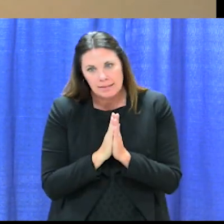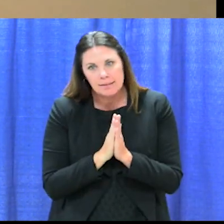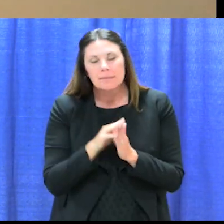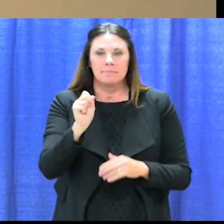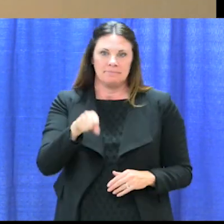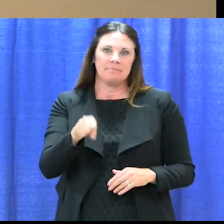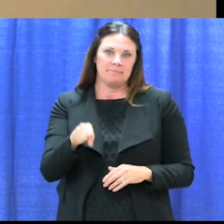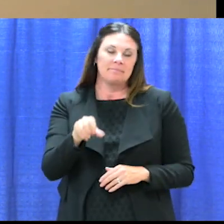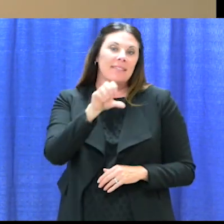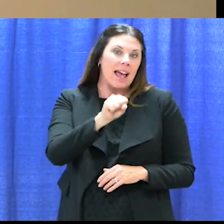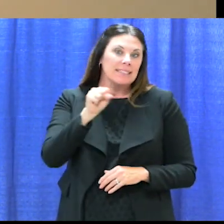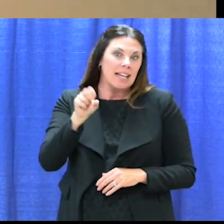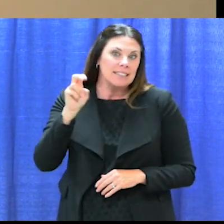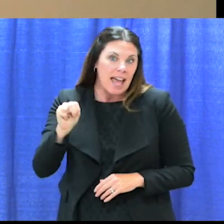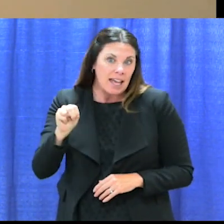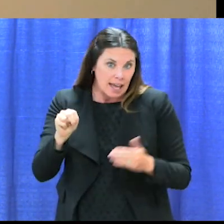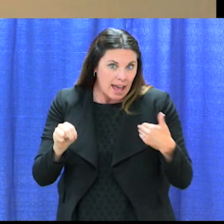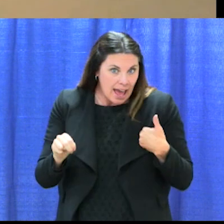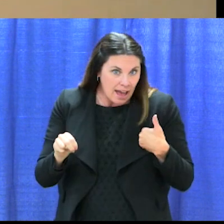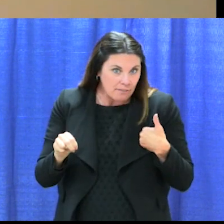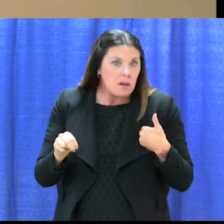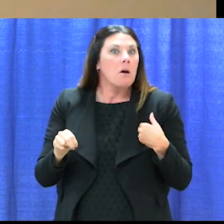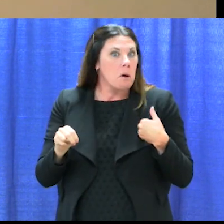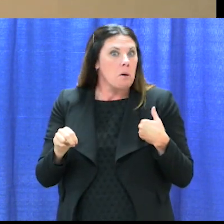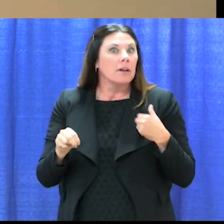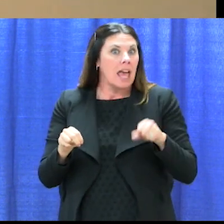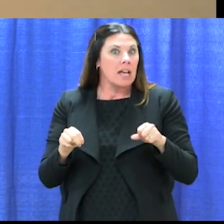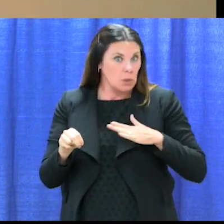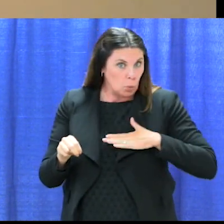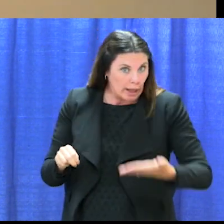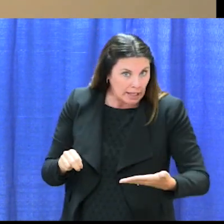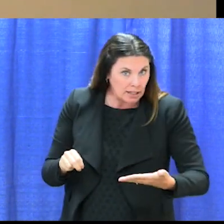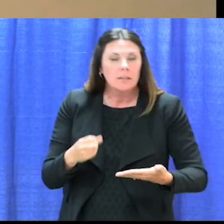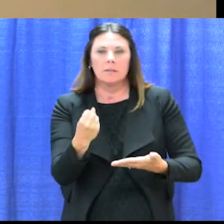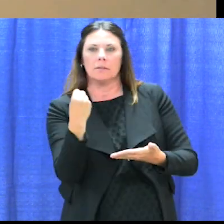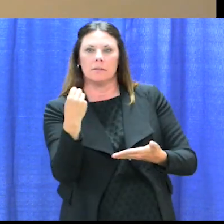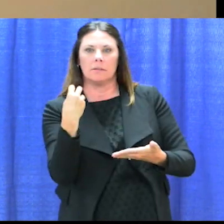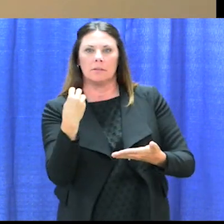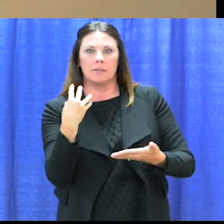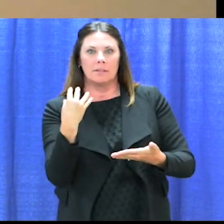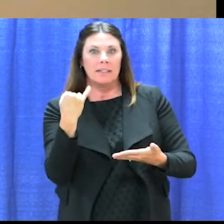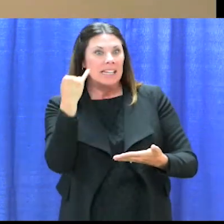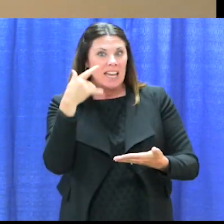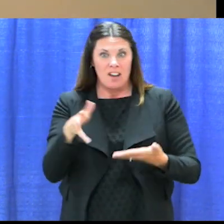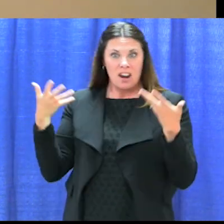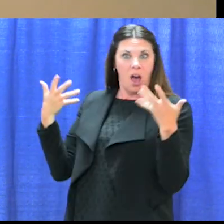security number if you are willing to provide a social or if you have one. If you're not however it's never been a barrier.